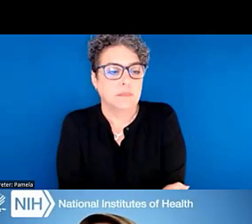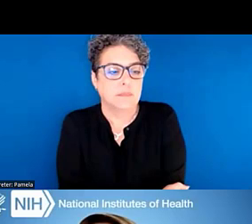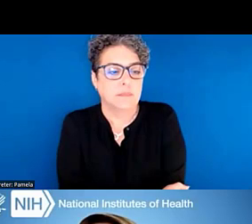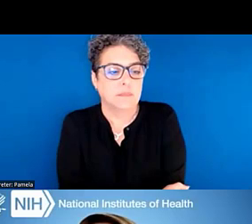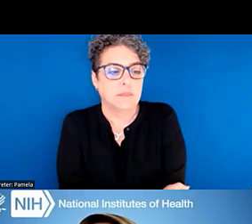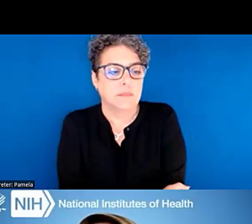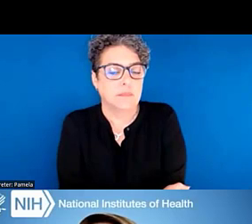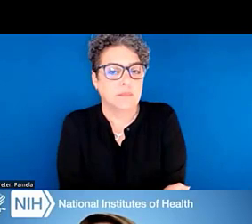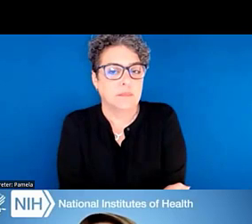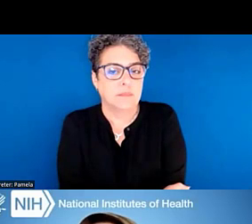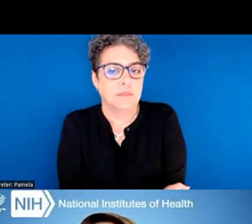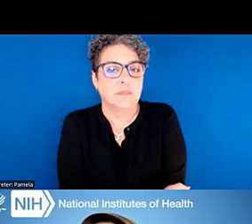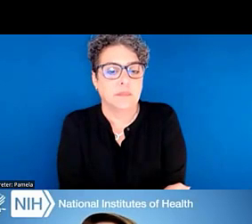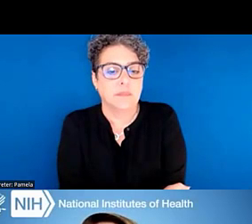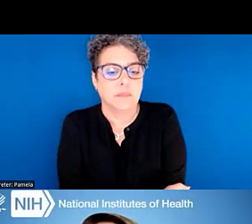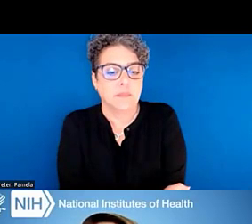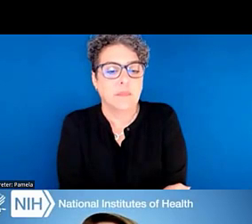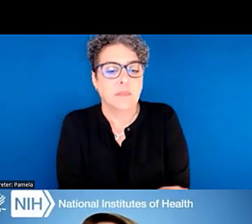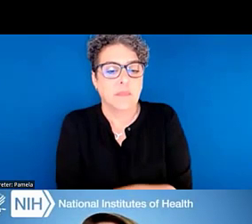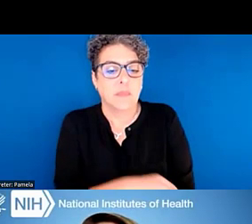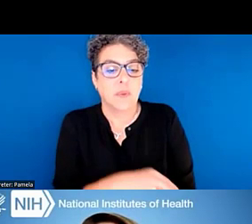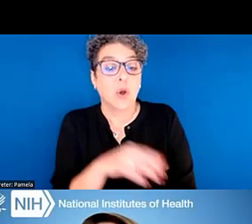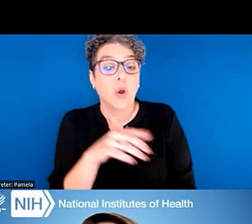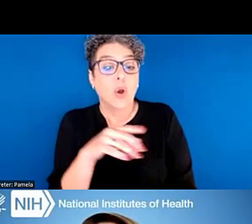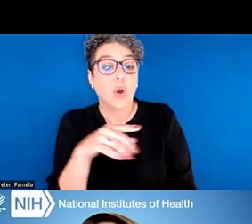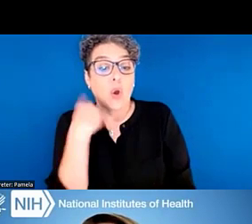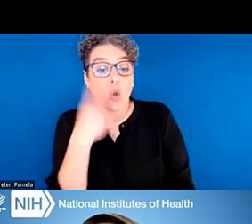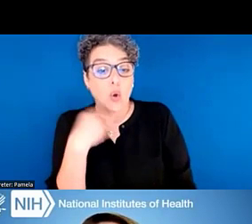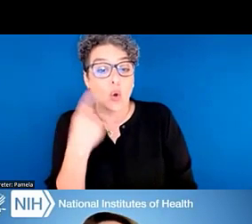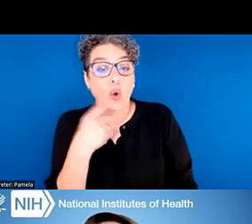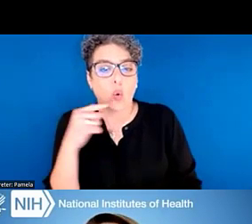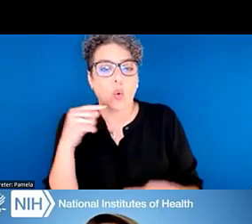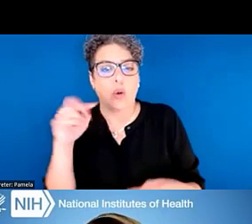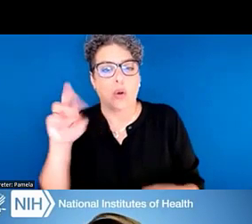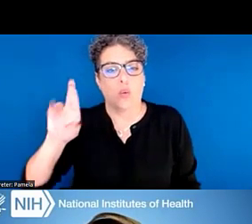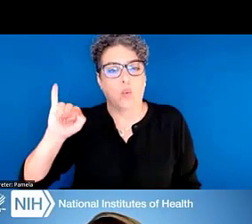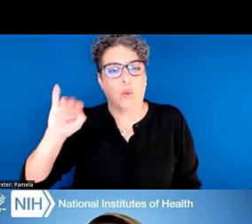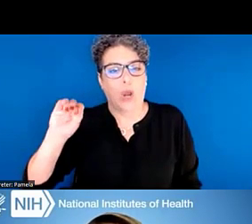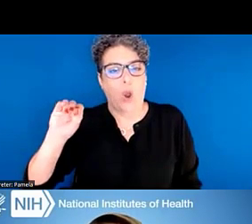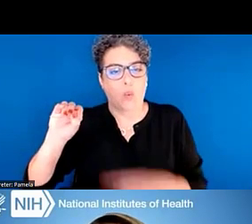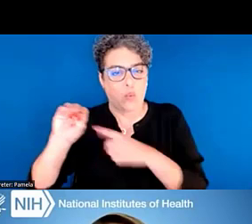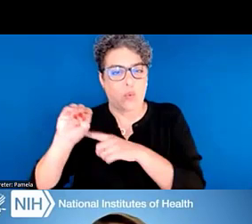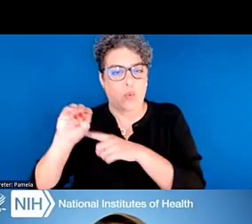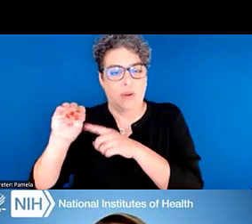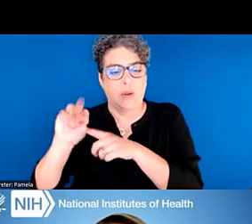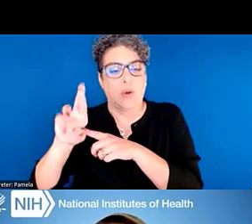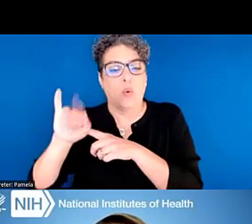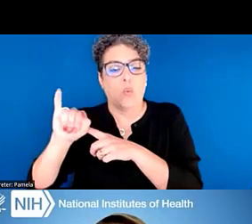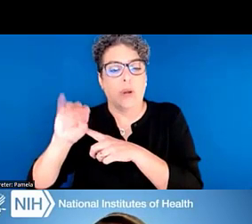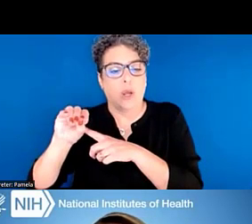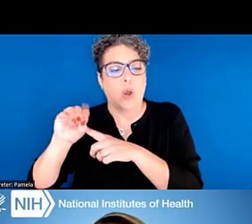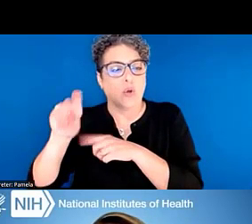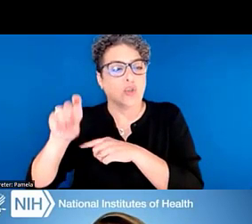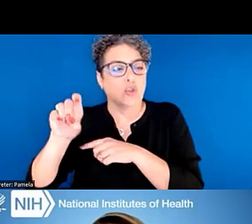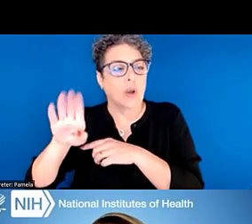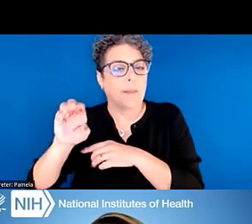So RIO should be informed, one thing. And like we discussed in the previous slide,